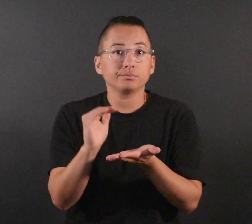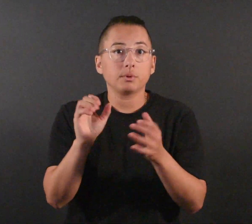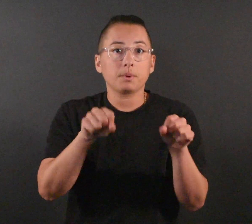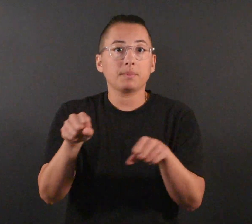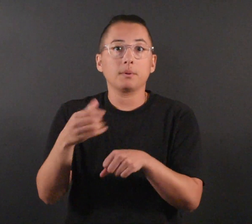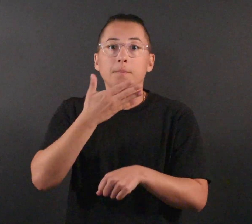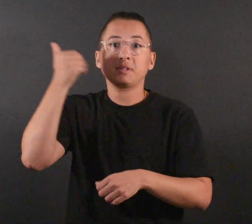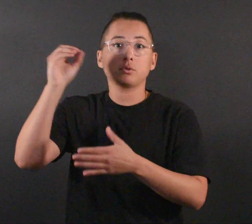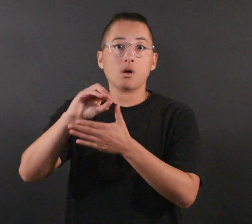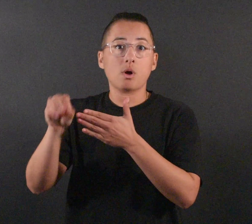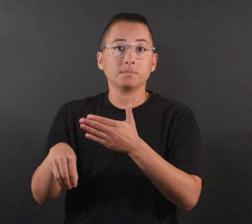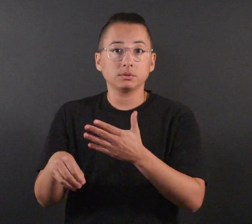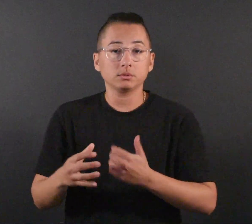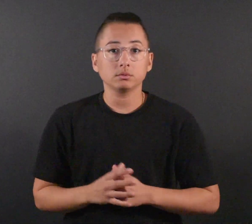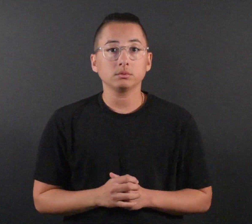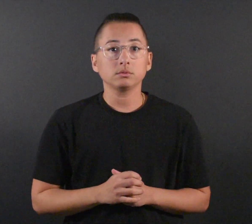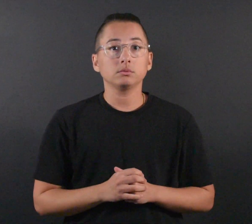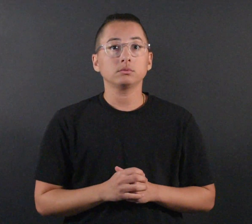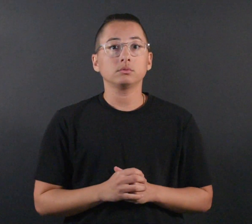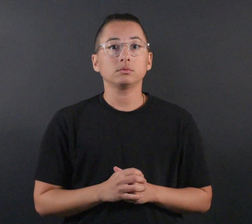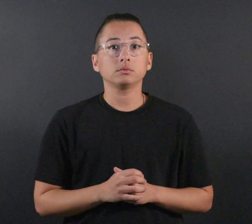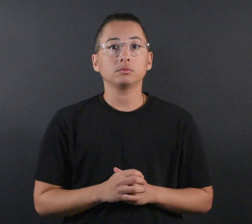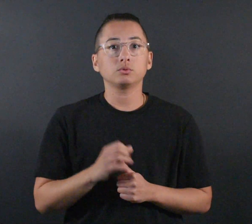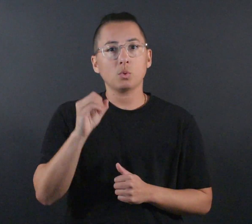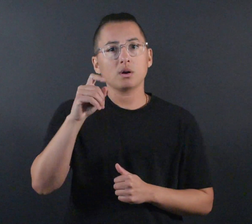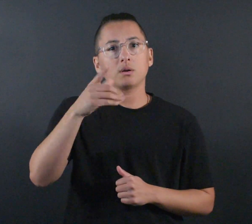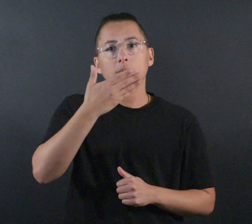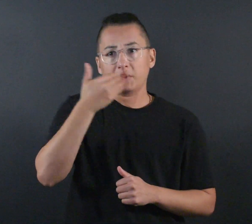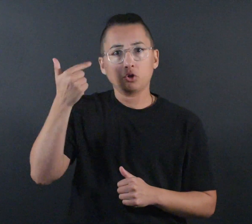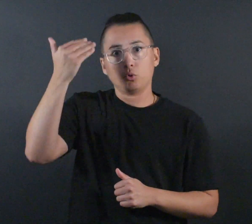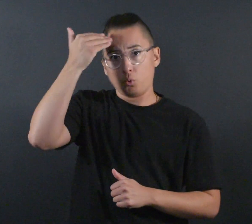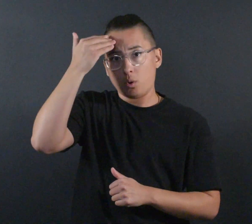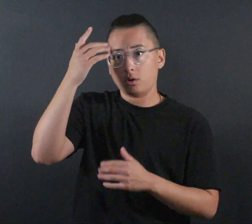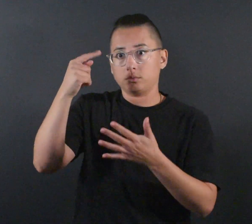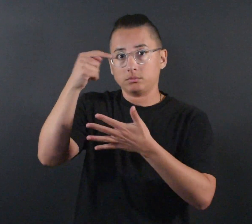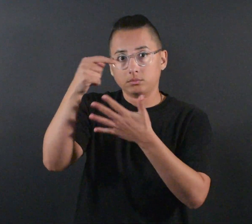it is important to know the signs of stroke and err on the side of safety and call 9-1-1.